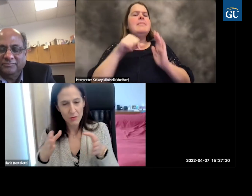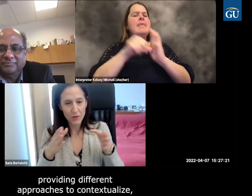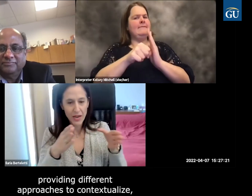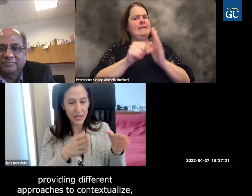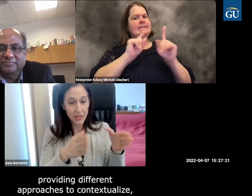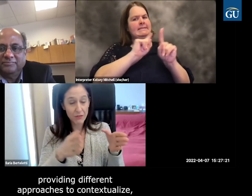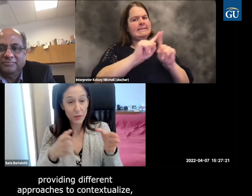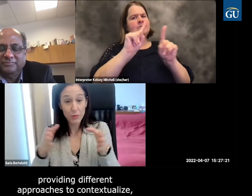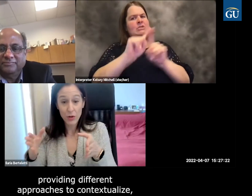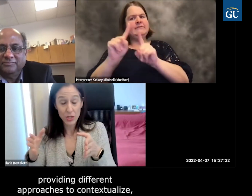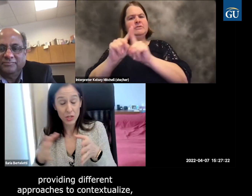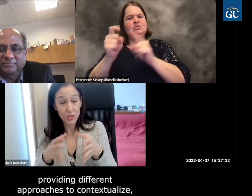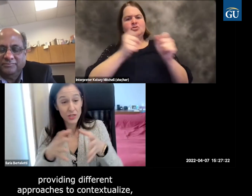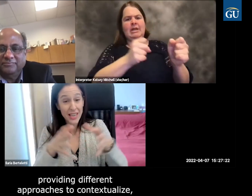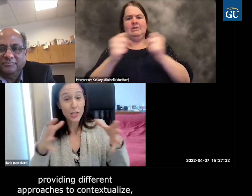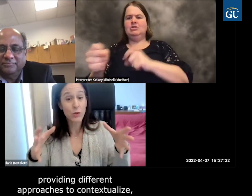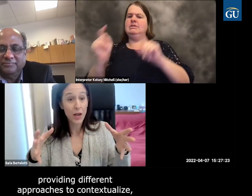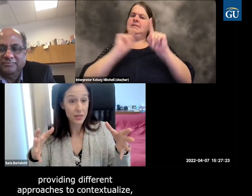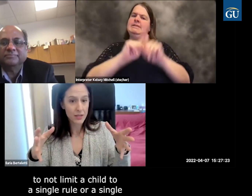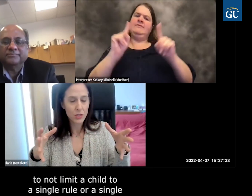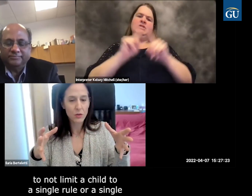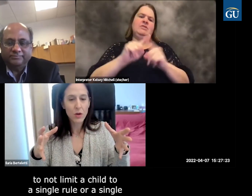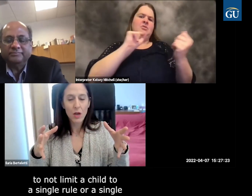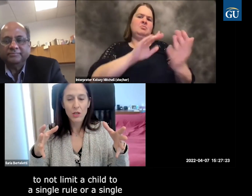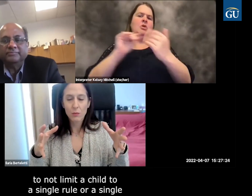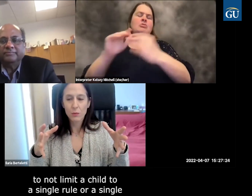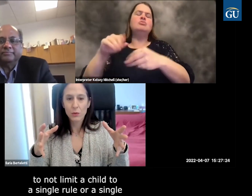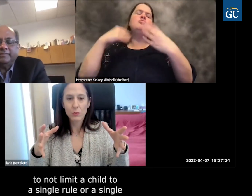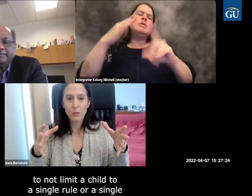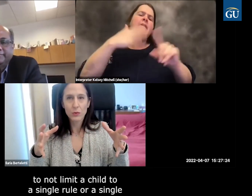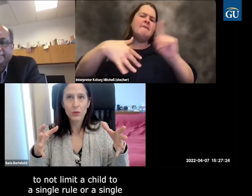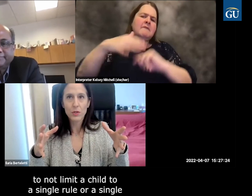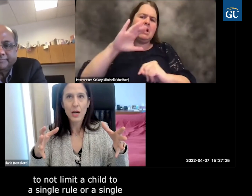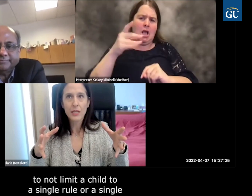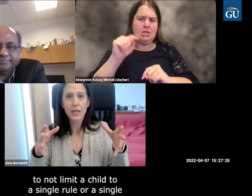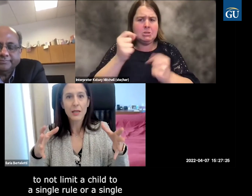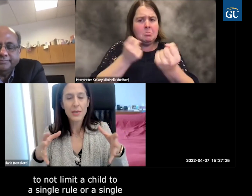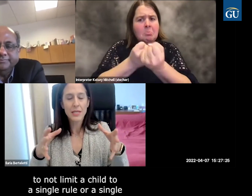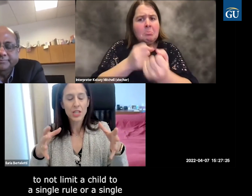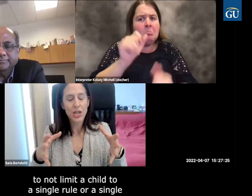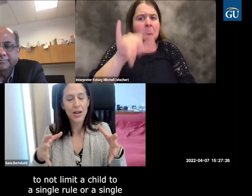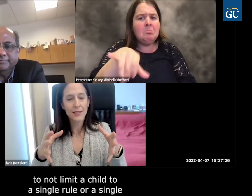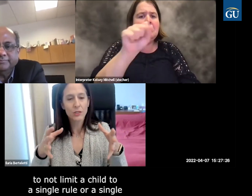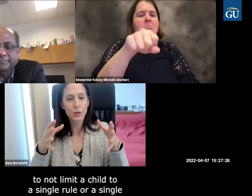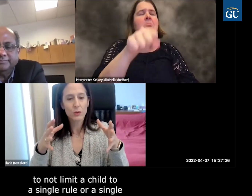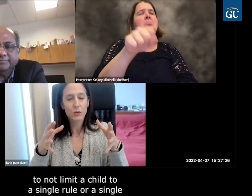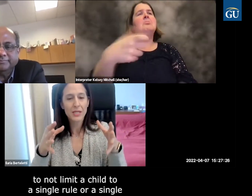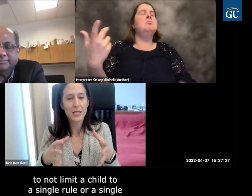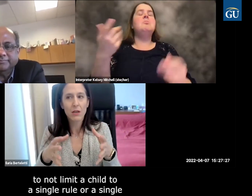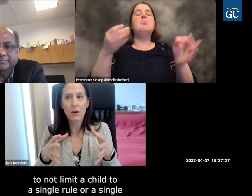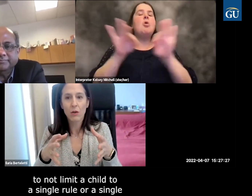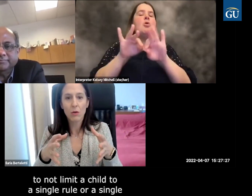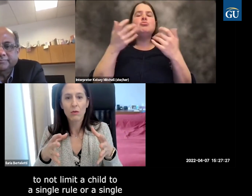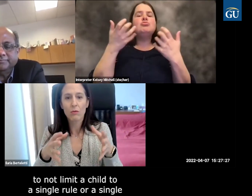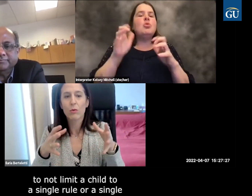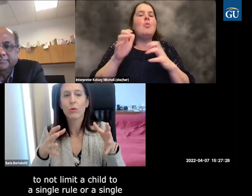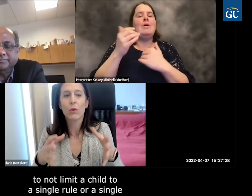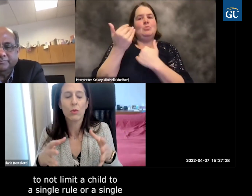providing different approaches to contextualize to to